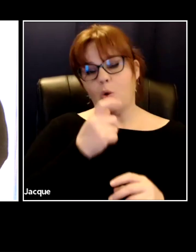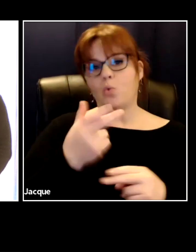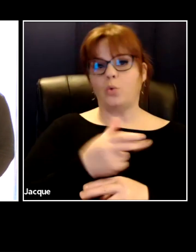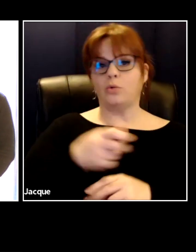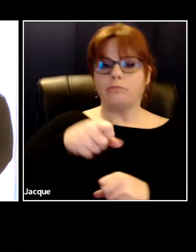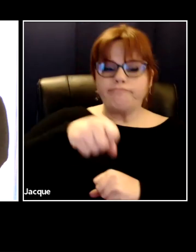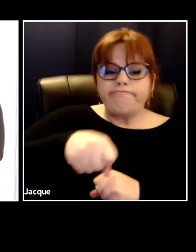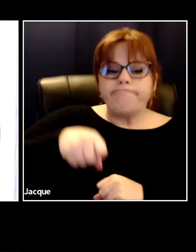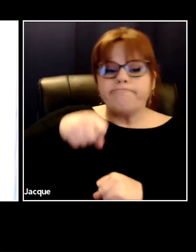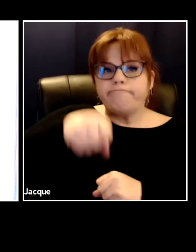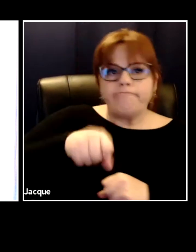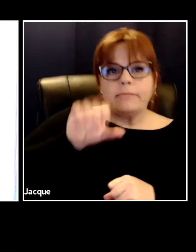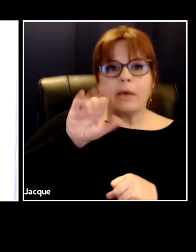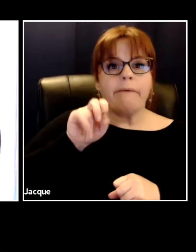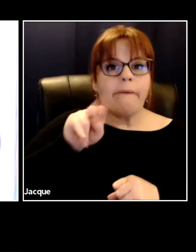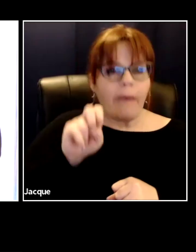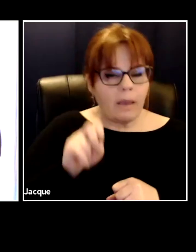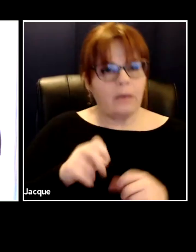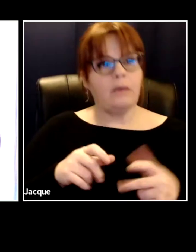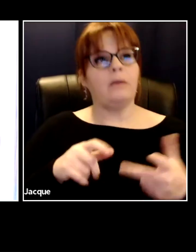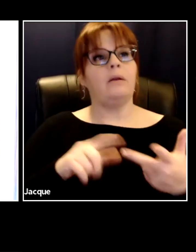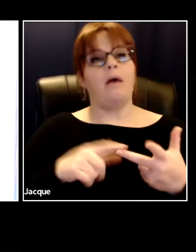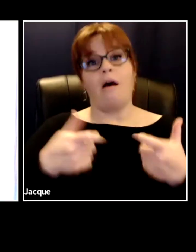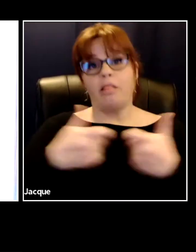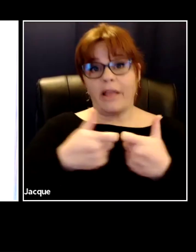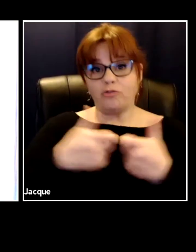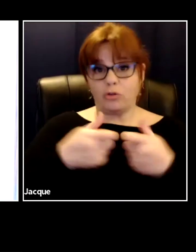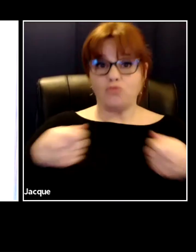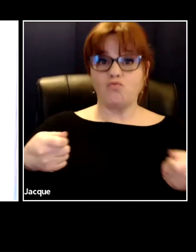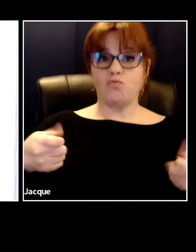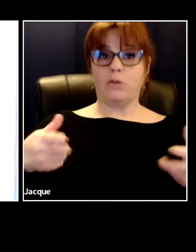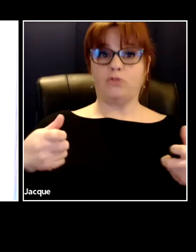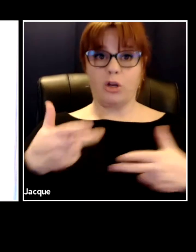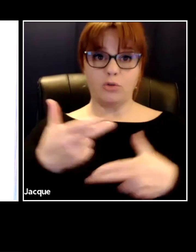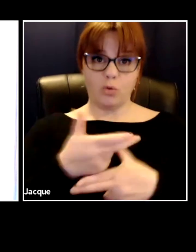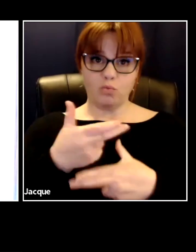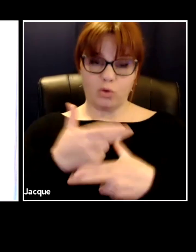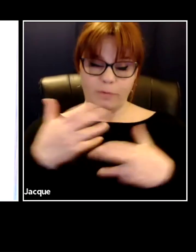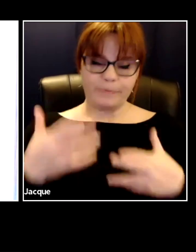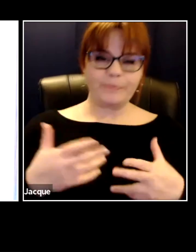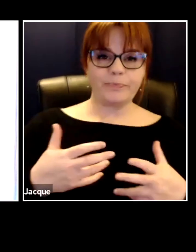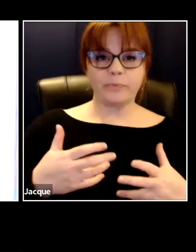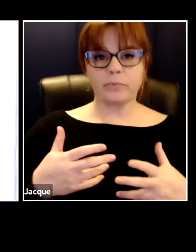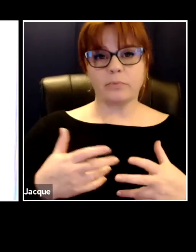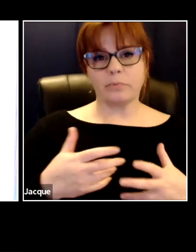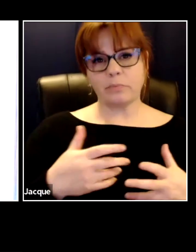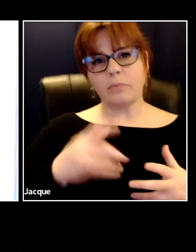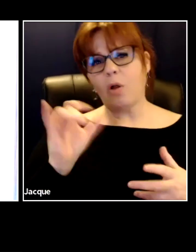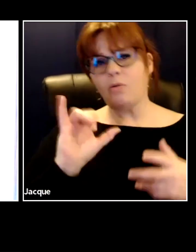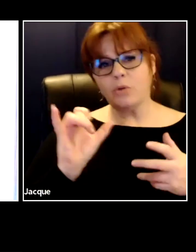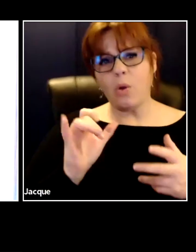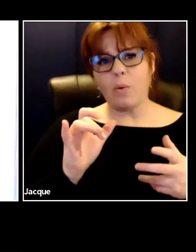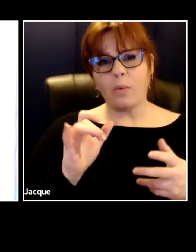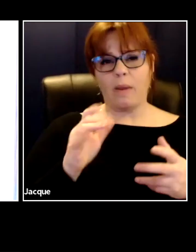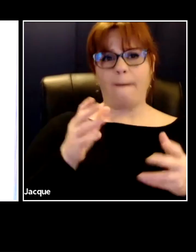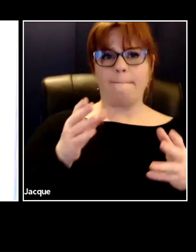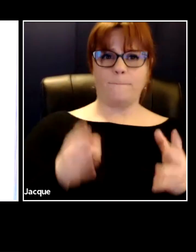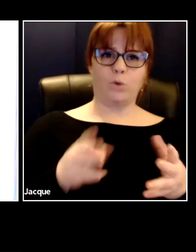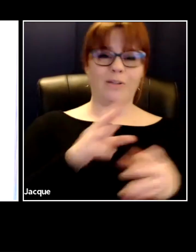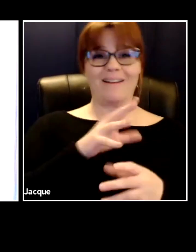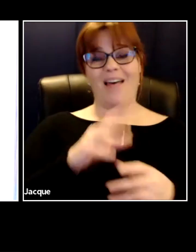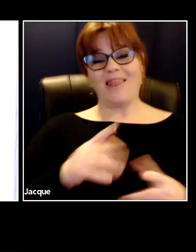a normative sense. A power wheelchair user um uh and also um a person living in a a rural community